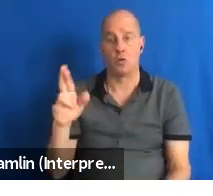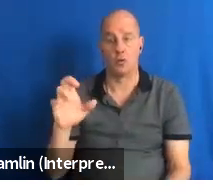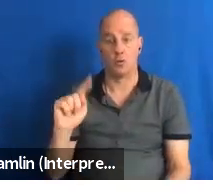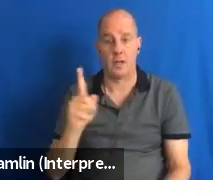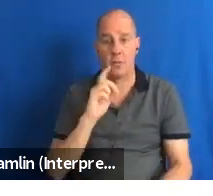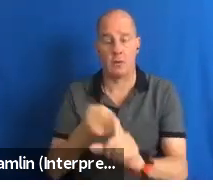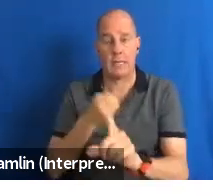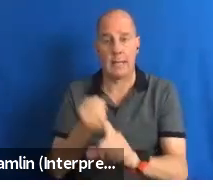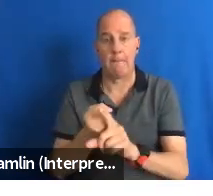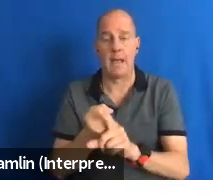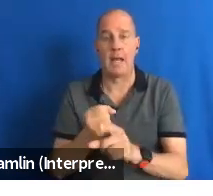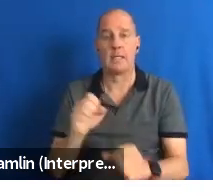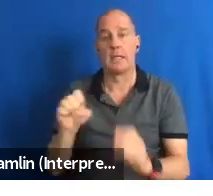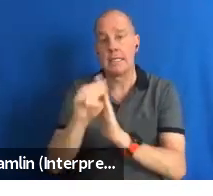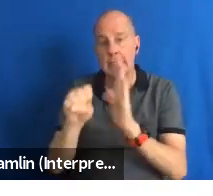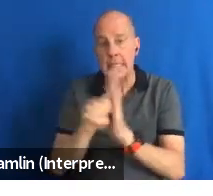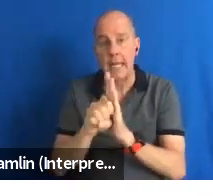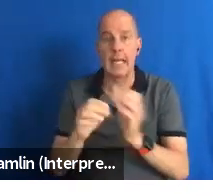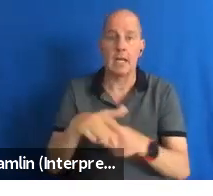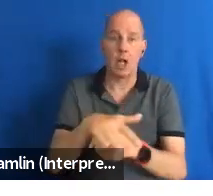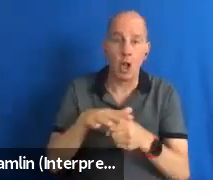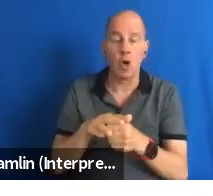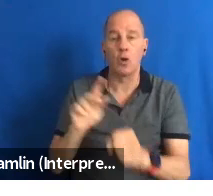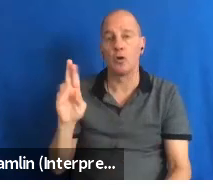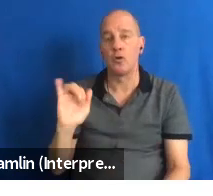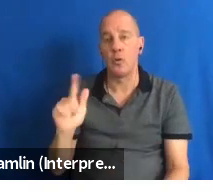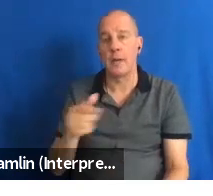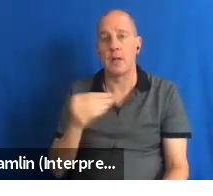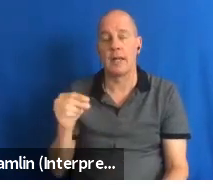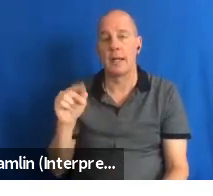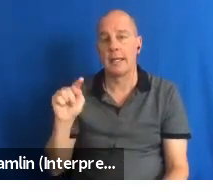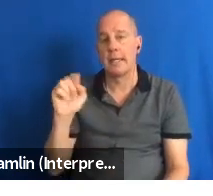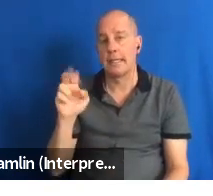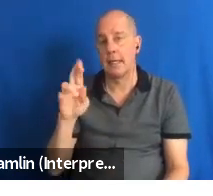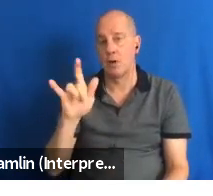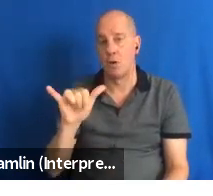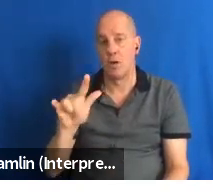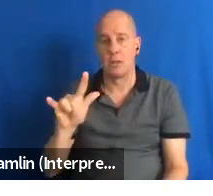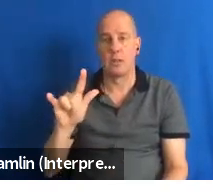local, tribal, territorial governments and private non profits. And so with that,